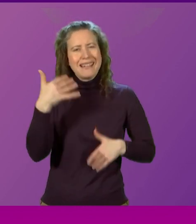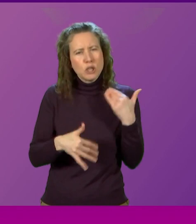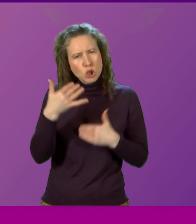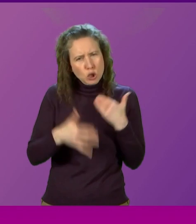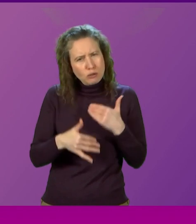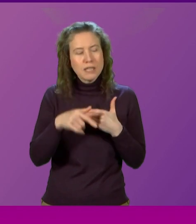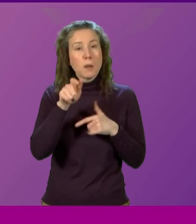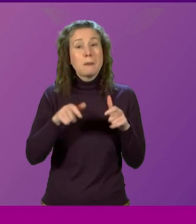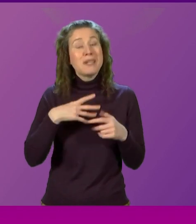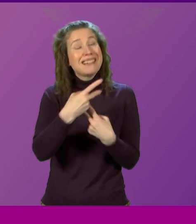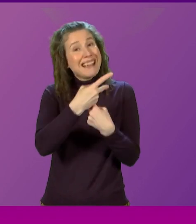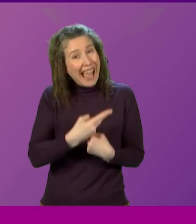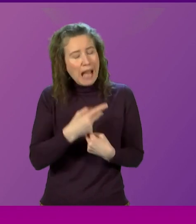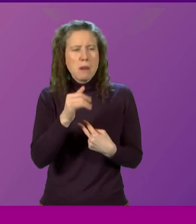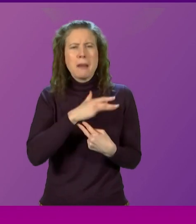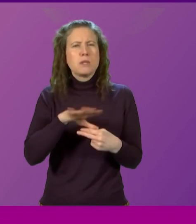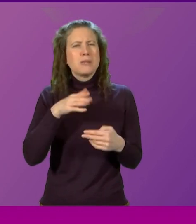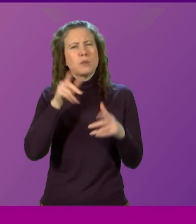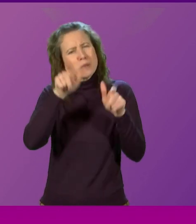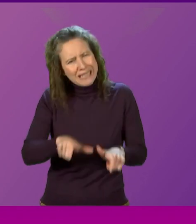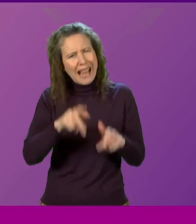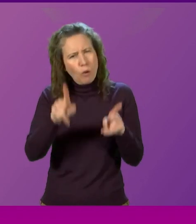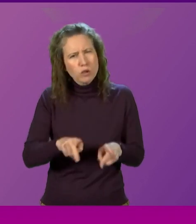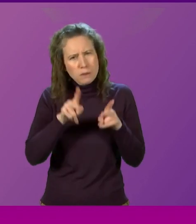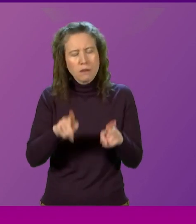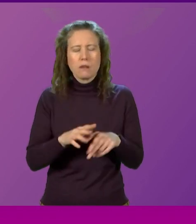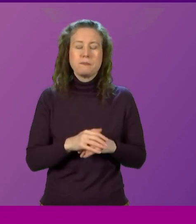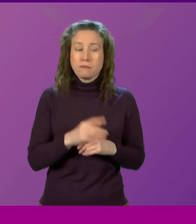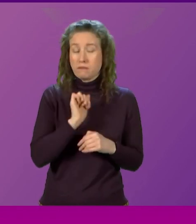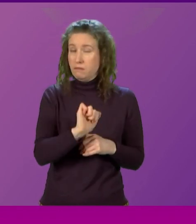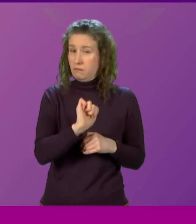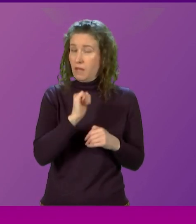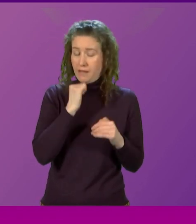need care but not necessarily admission to hospital, and it is optimising its discharge